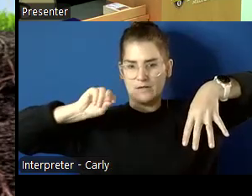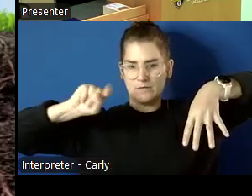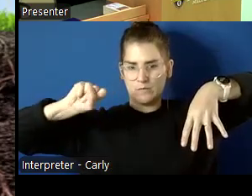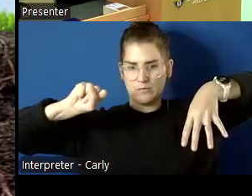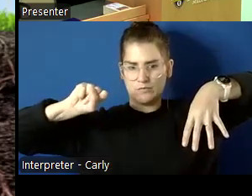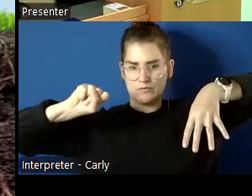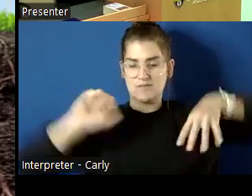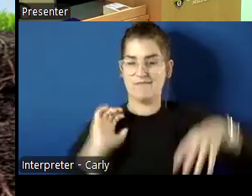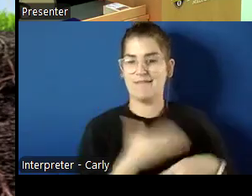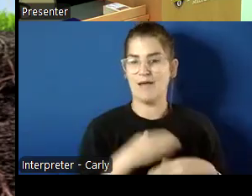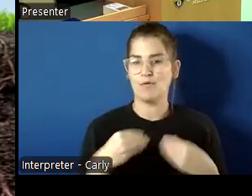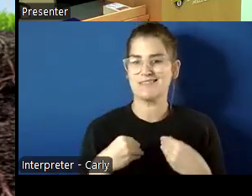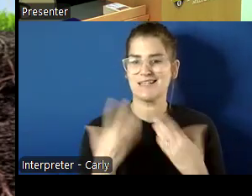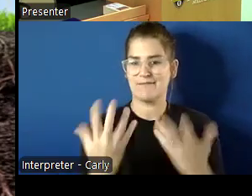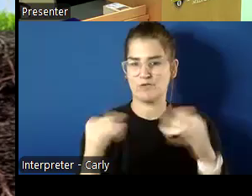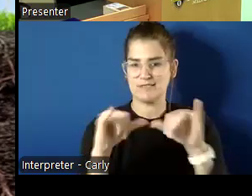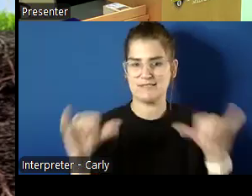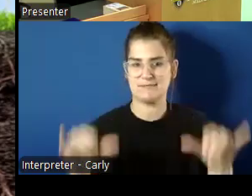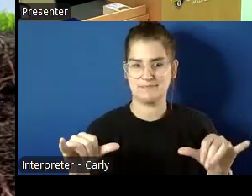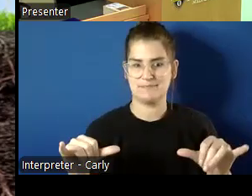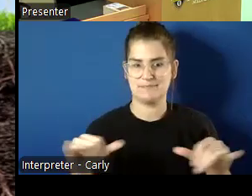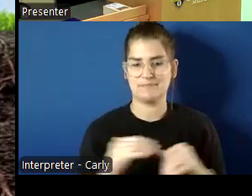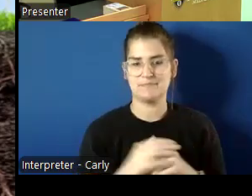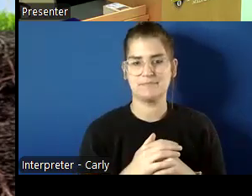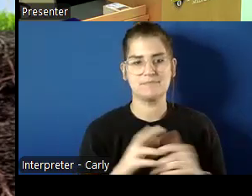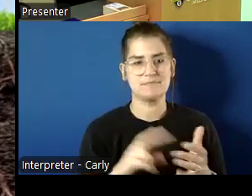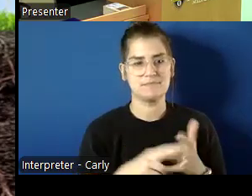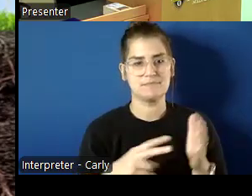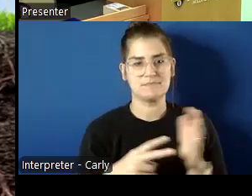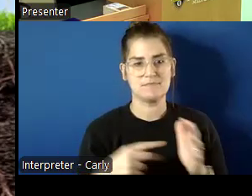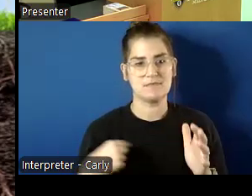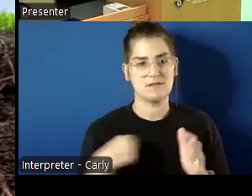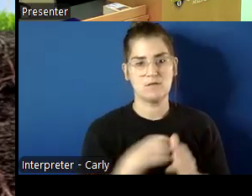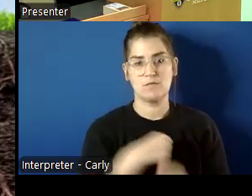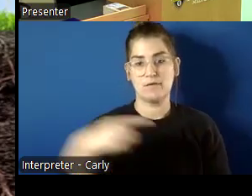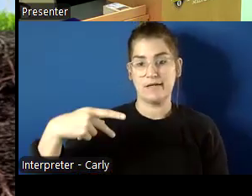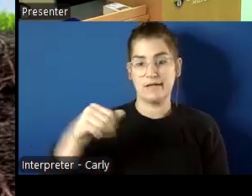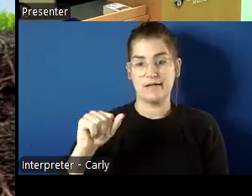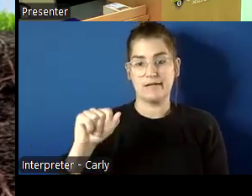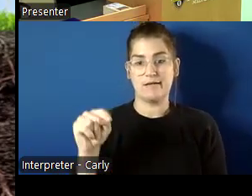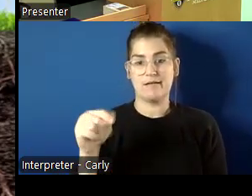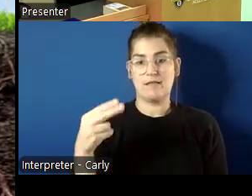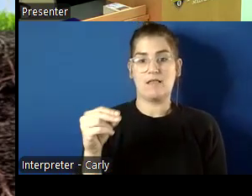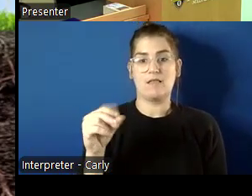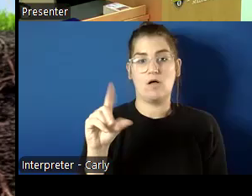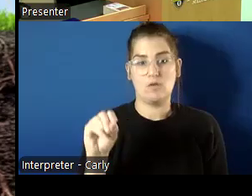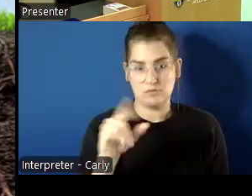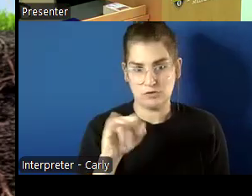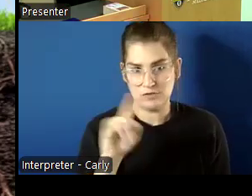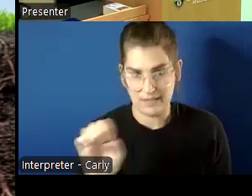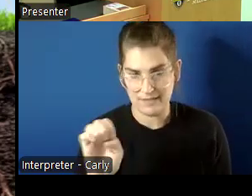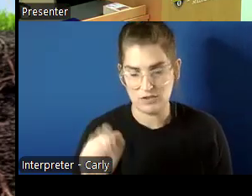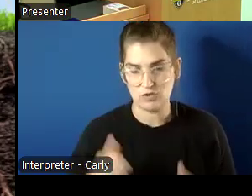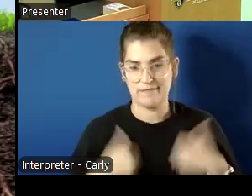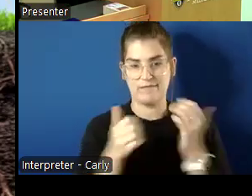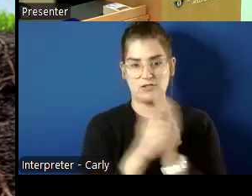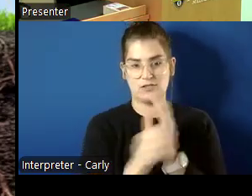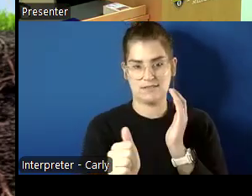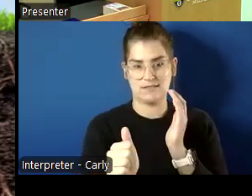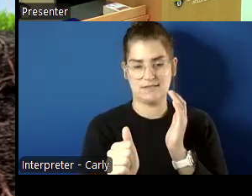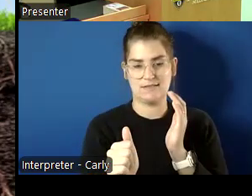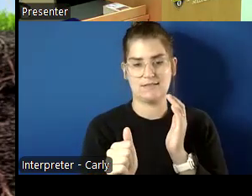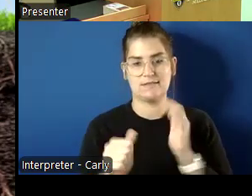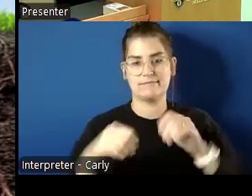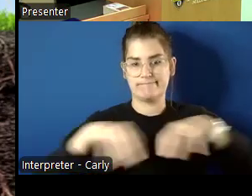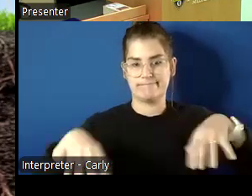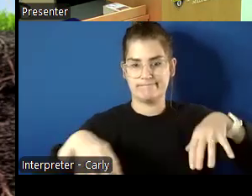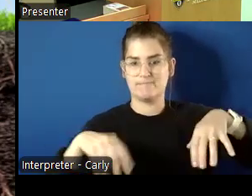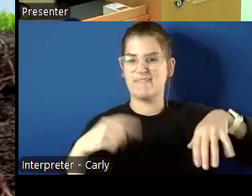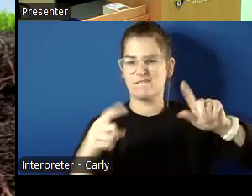system allow for the pathizing of survival skills. The roots of our provider system allow us to be